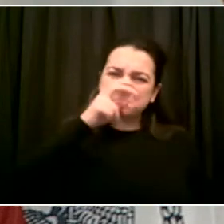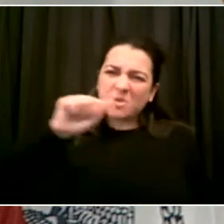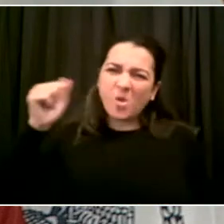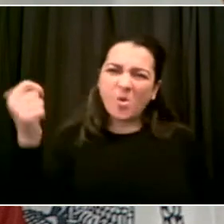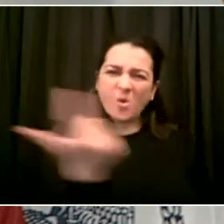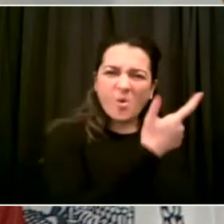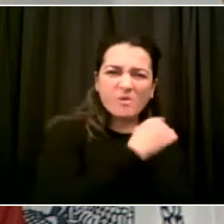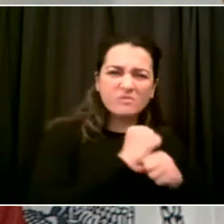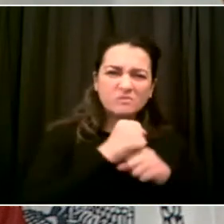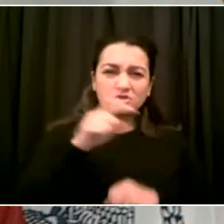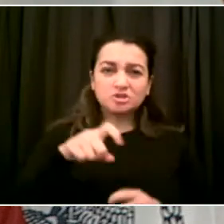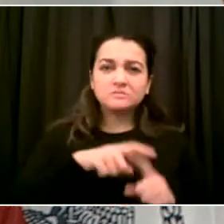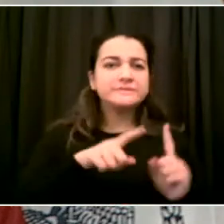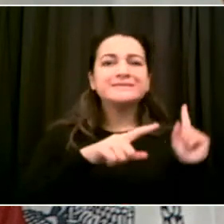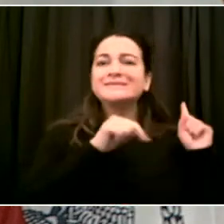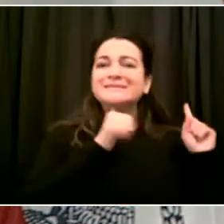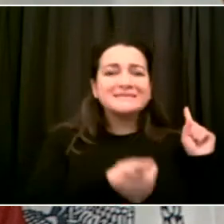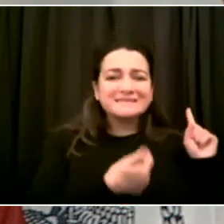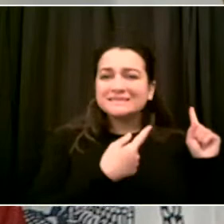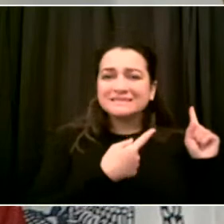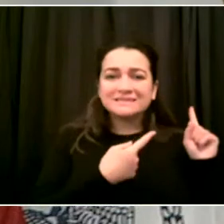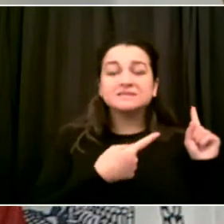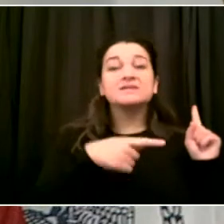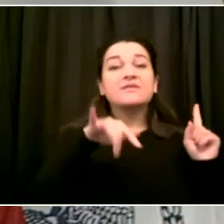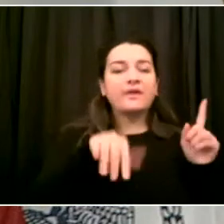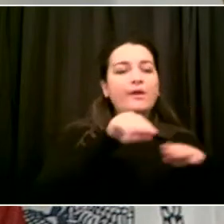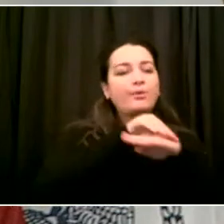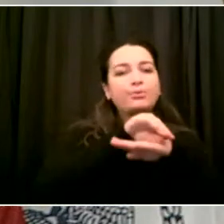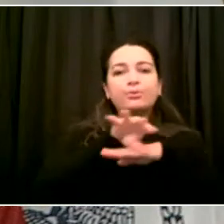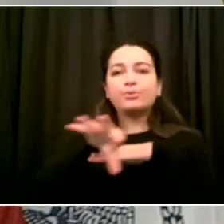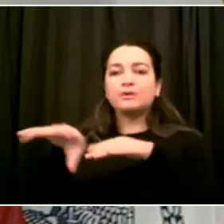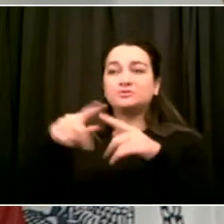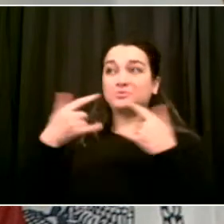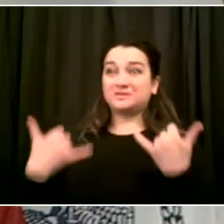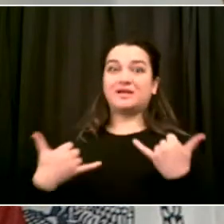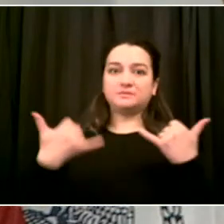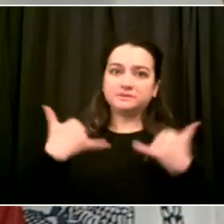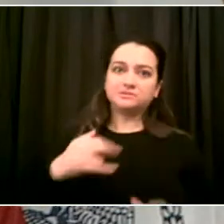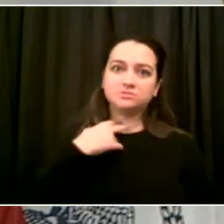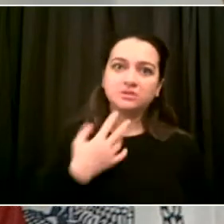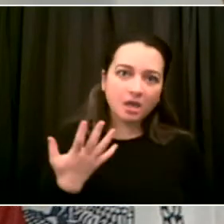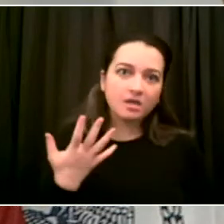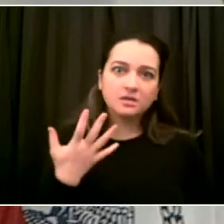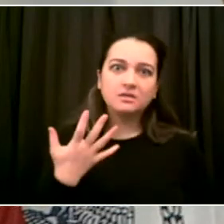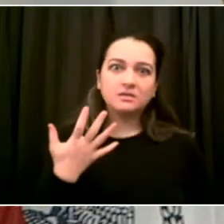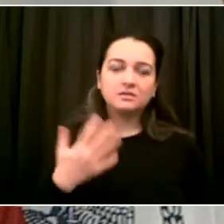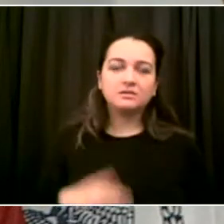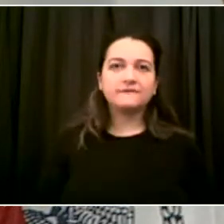GREATEST CRISIS ARGUABLY IN AMERICAN HISTORY. THAT DIDN'T HAPPEPE N.